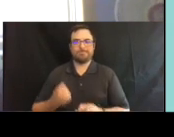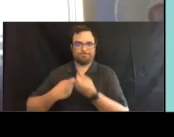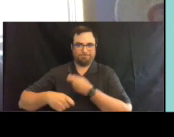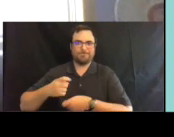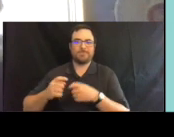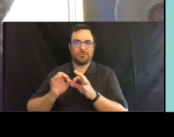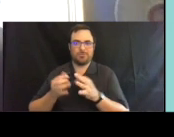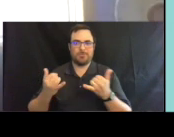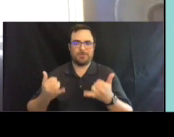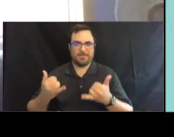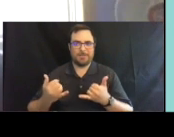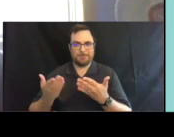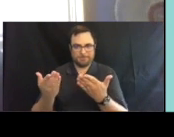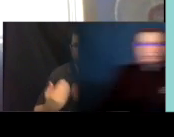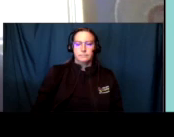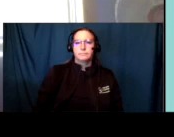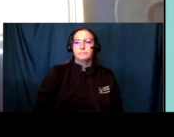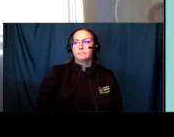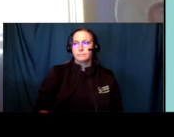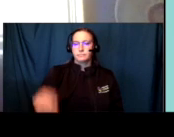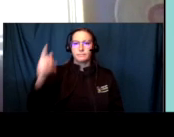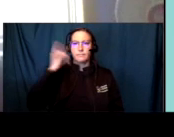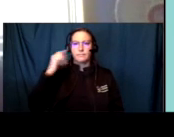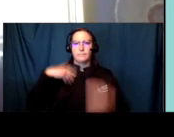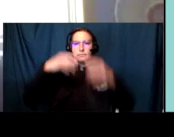And then for the hierarchy of language and cognitive skills,